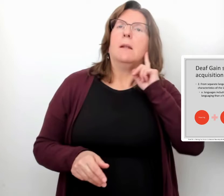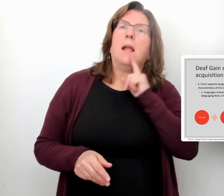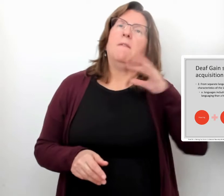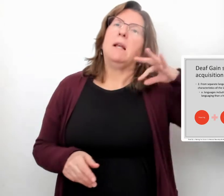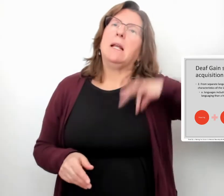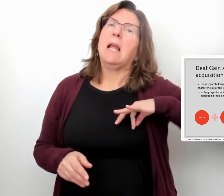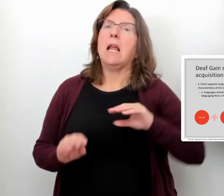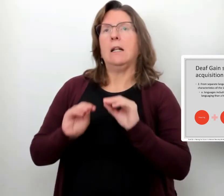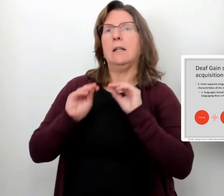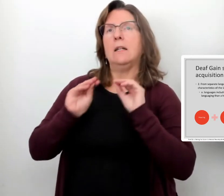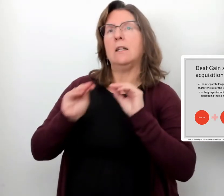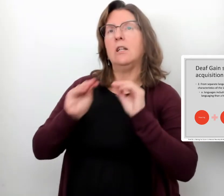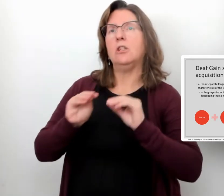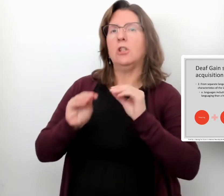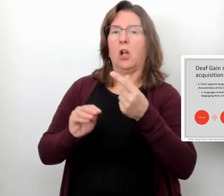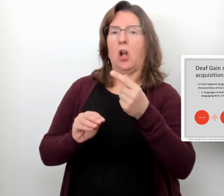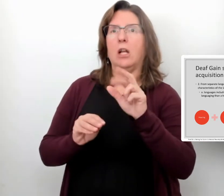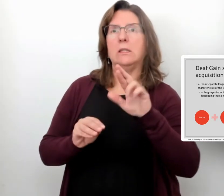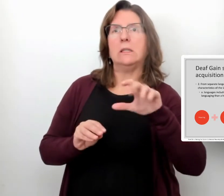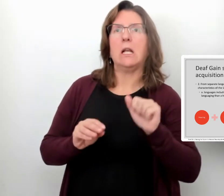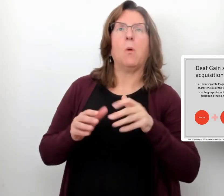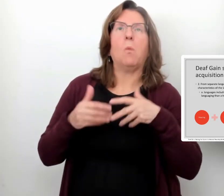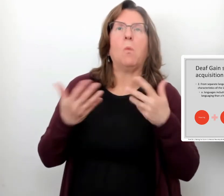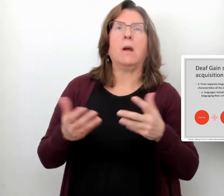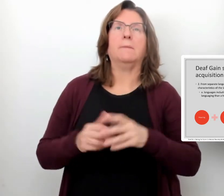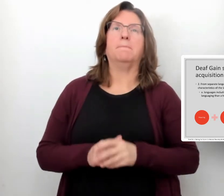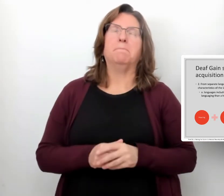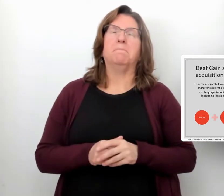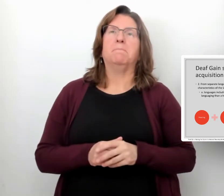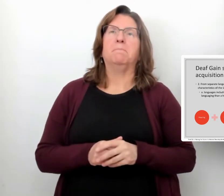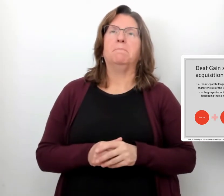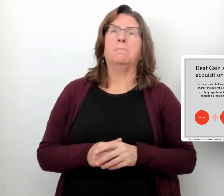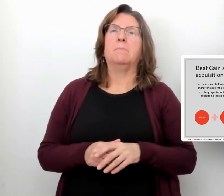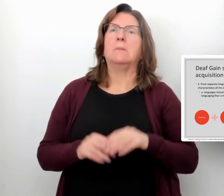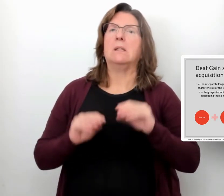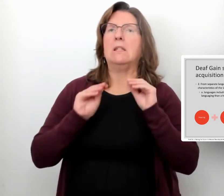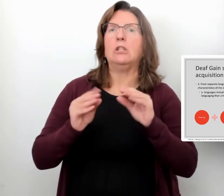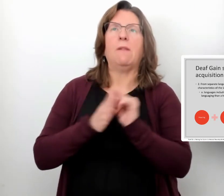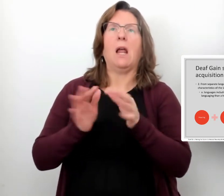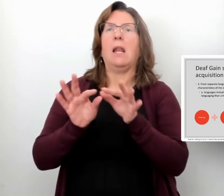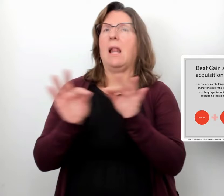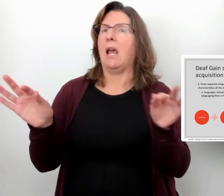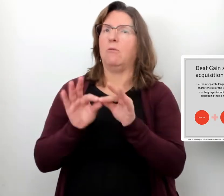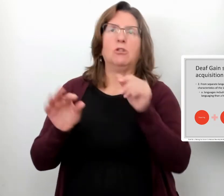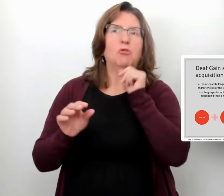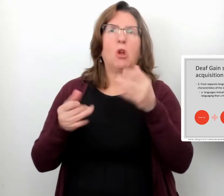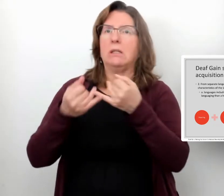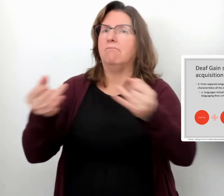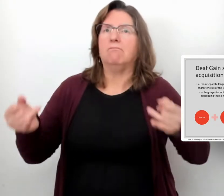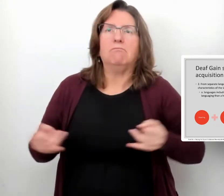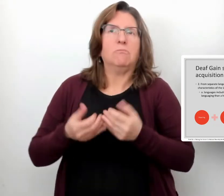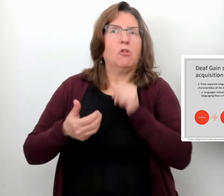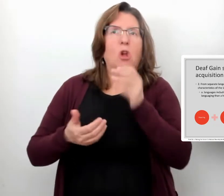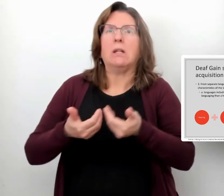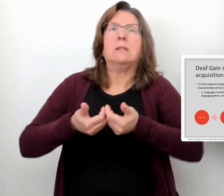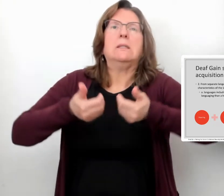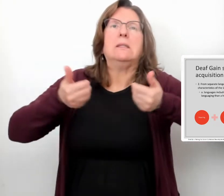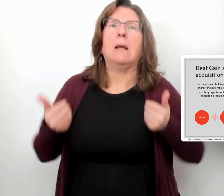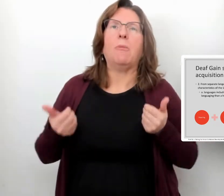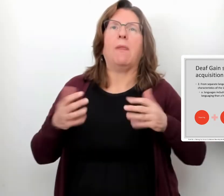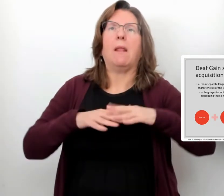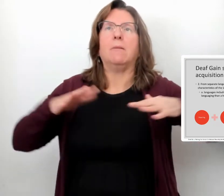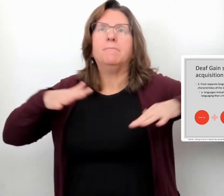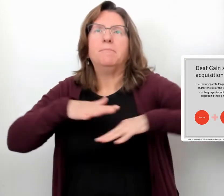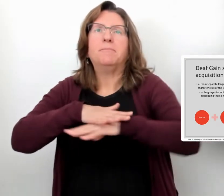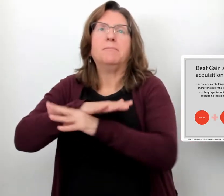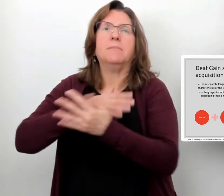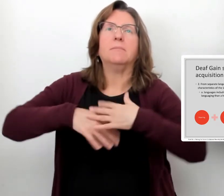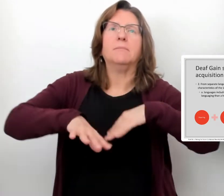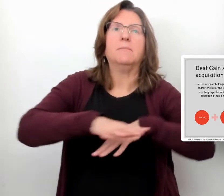Deaf gain taught Garcia that languages are not bounded. Languages are not separate.